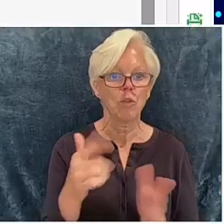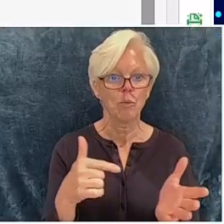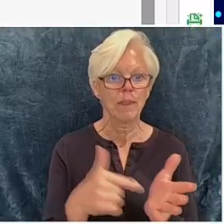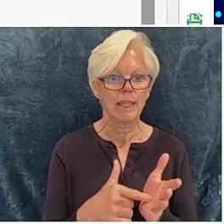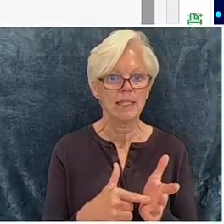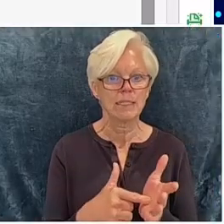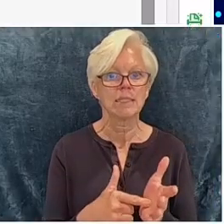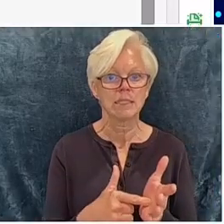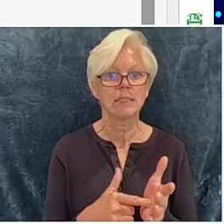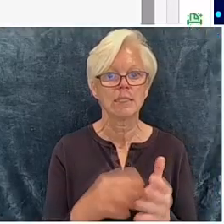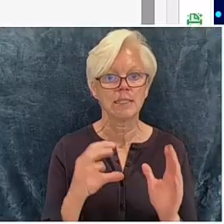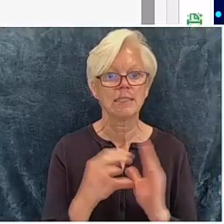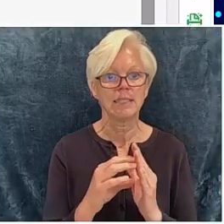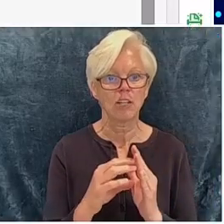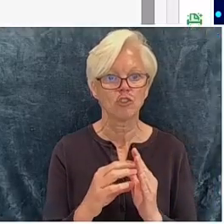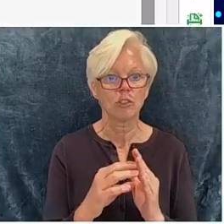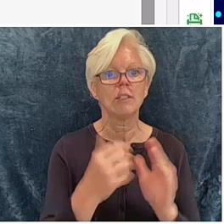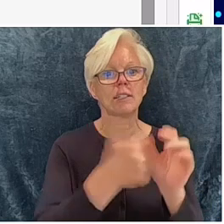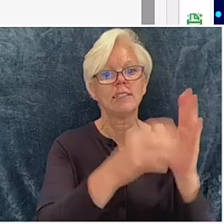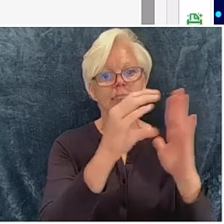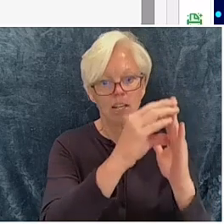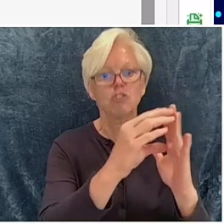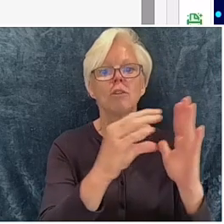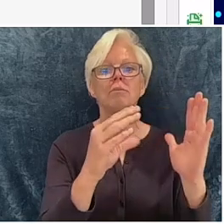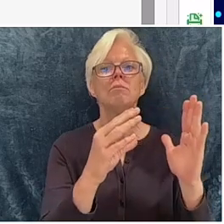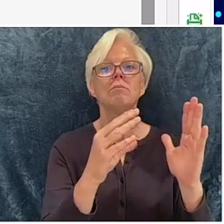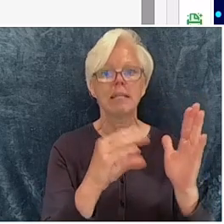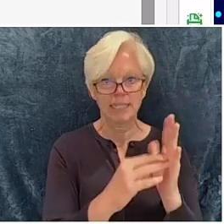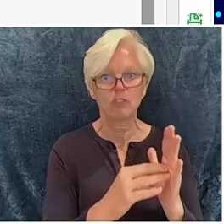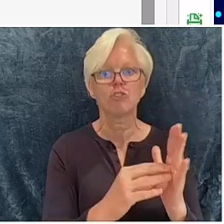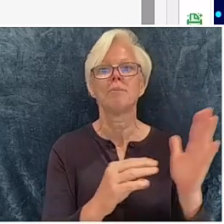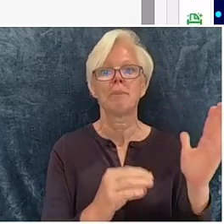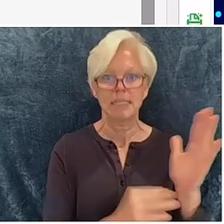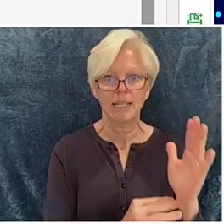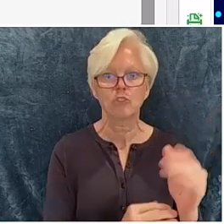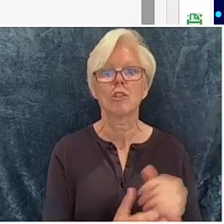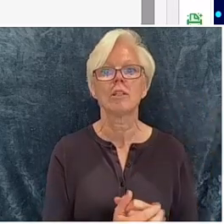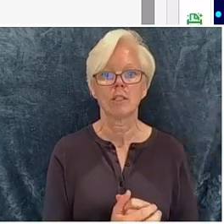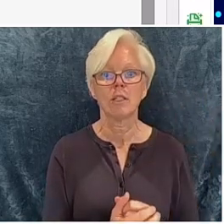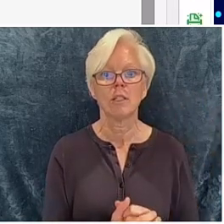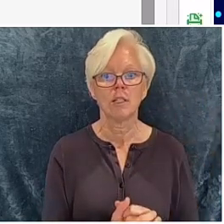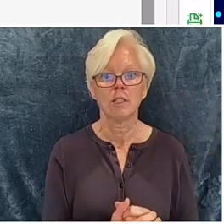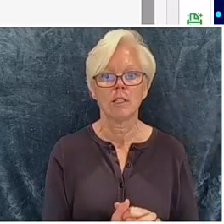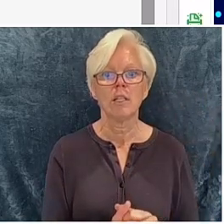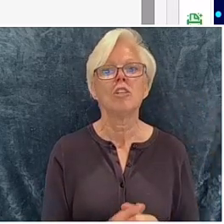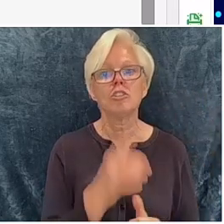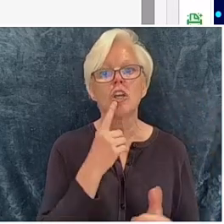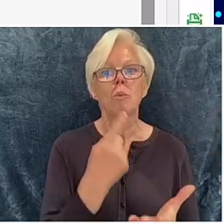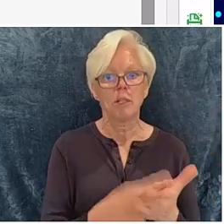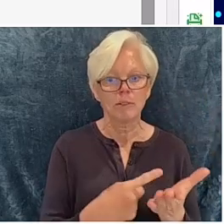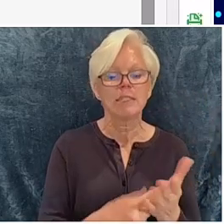section by section with, for the most part, discussion on each section, except